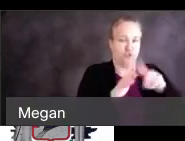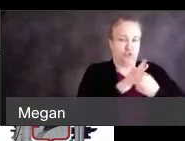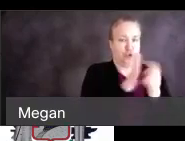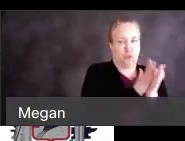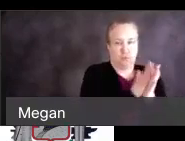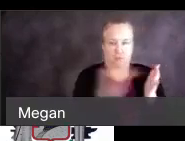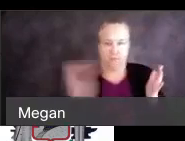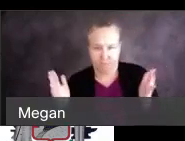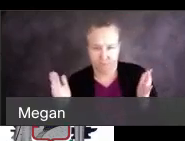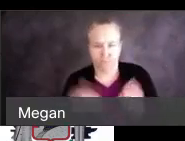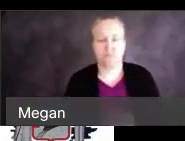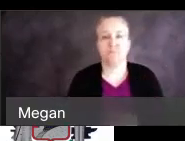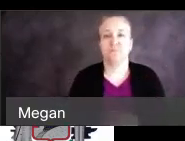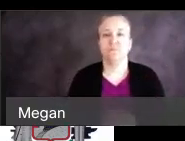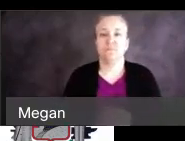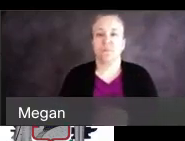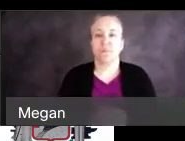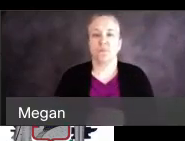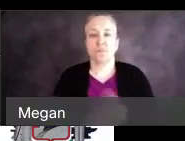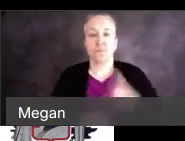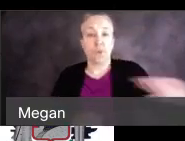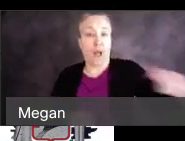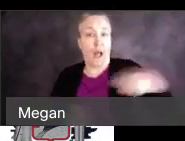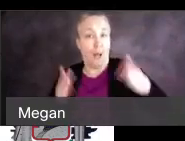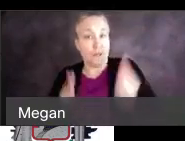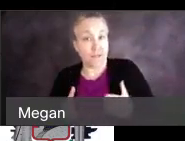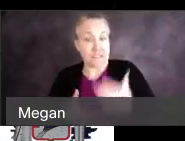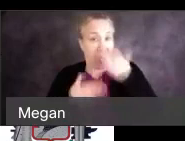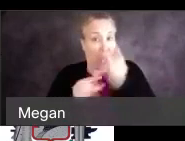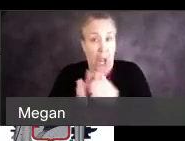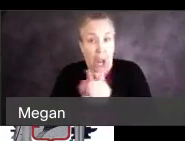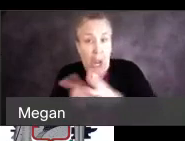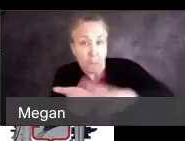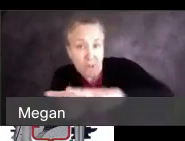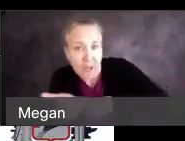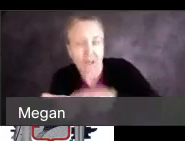Interested applicants are strongly advised to review the program guidelines in